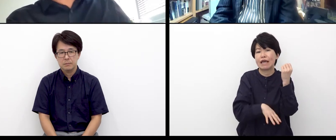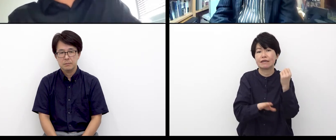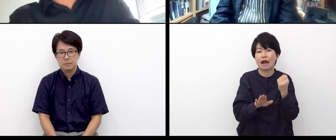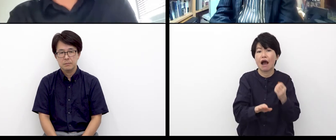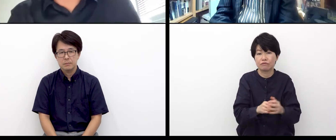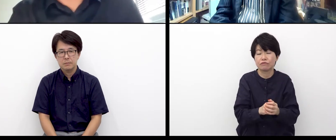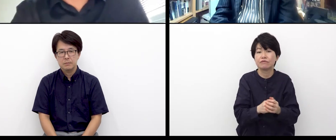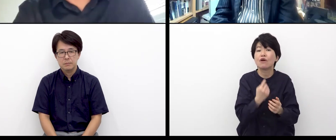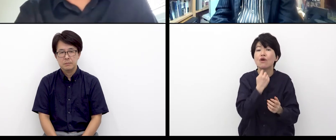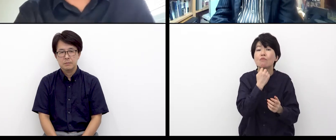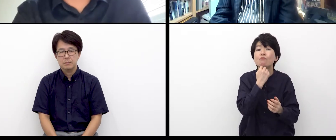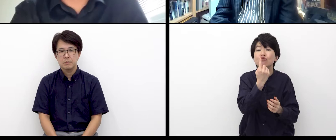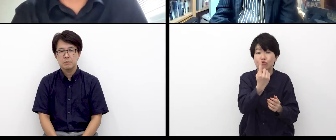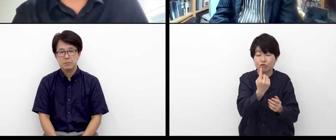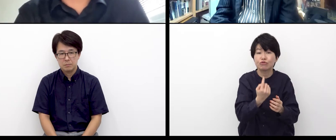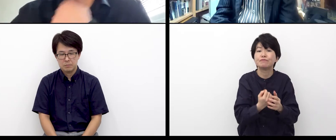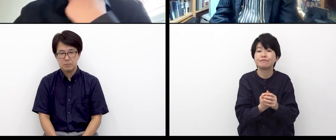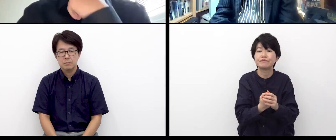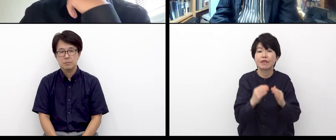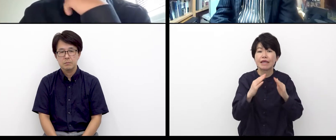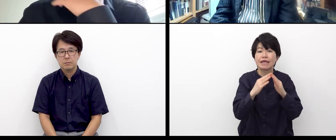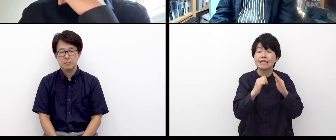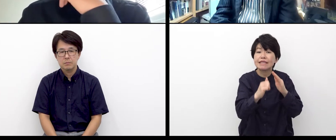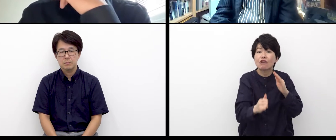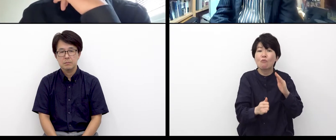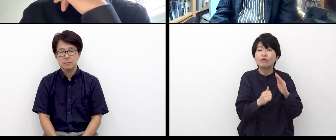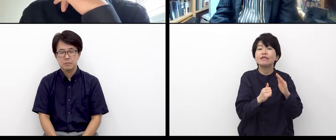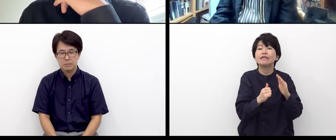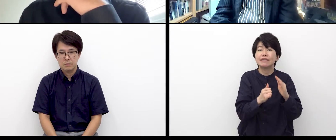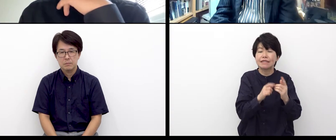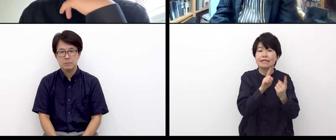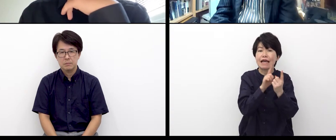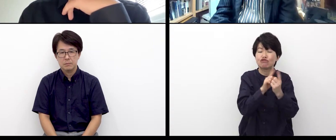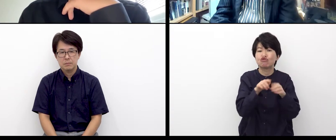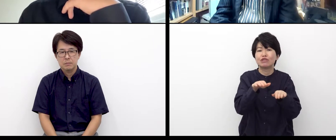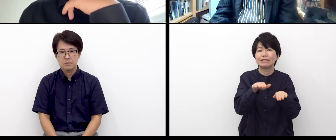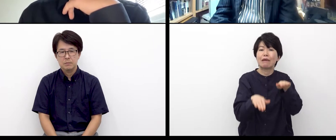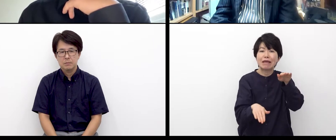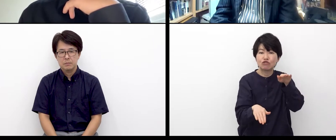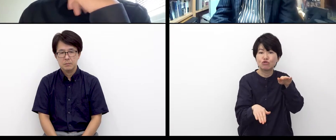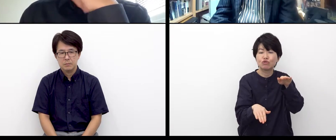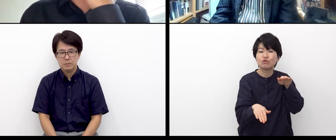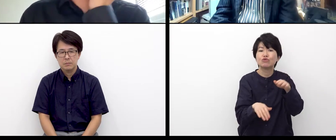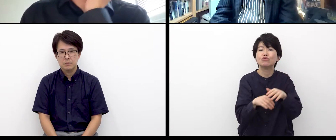In addition to that, there is strong discrimation and prejudice against “hikikomori”